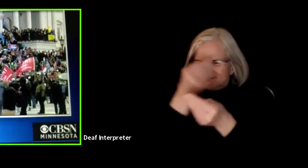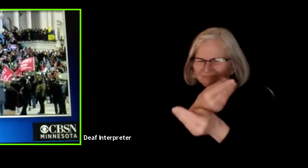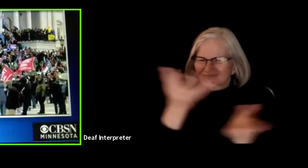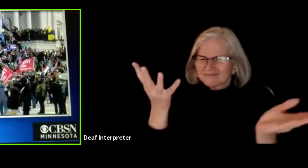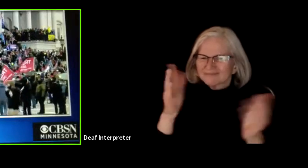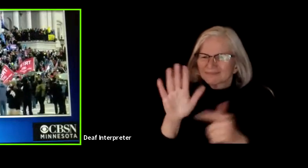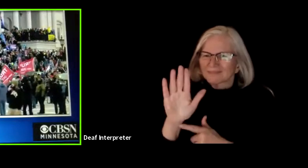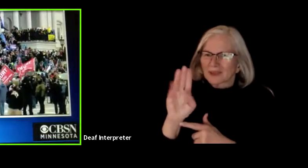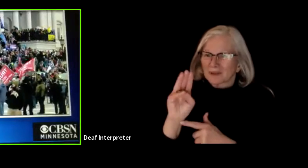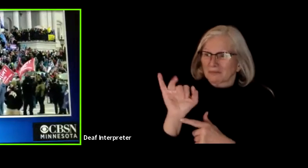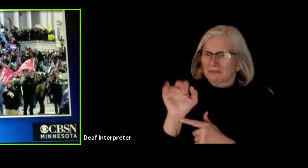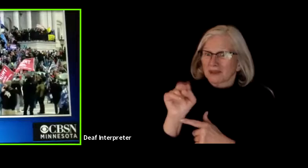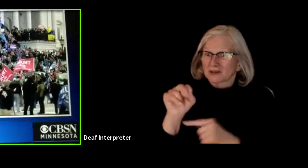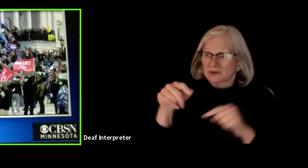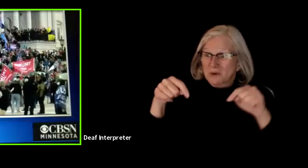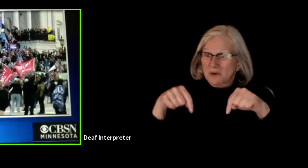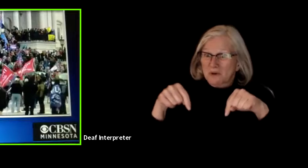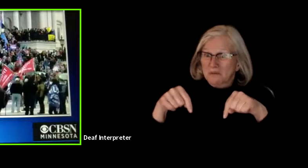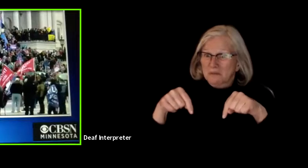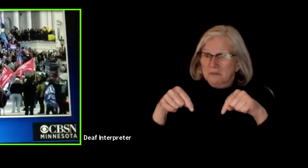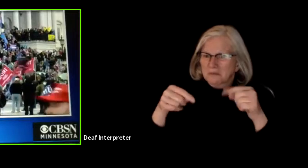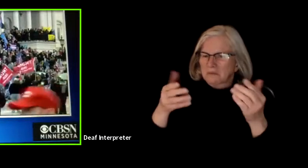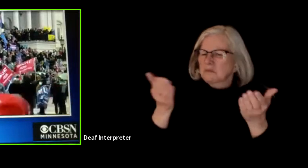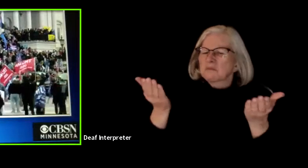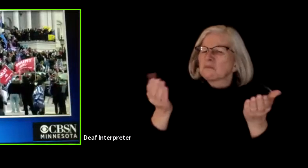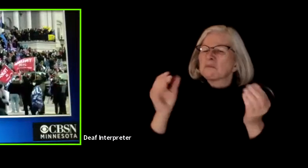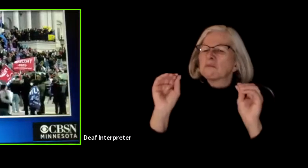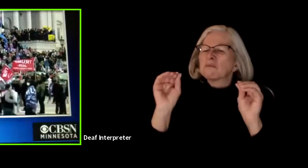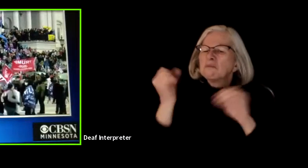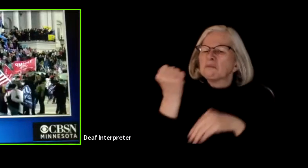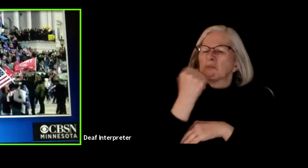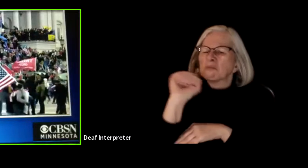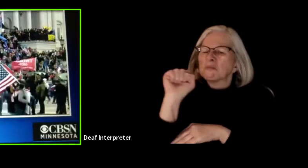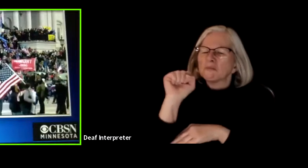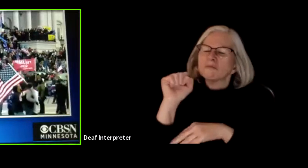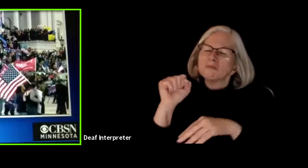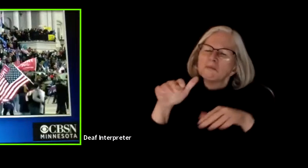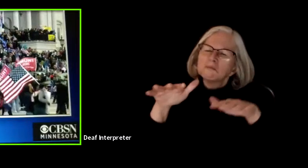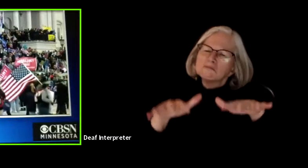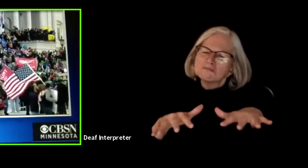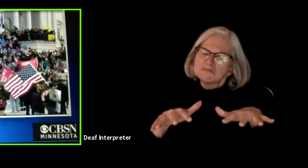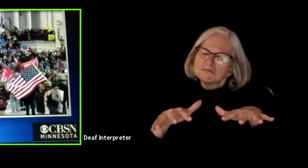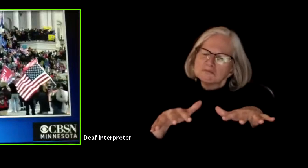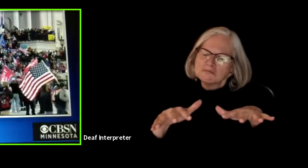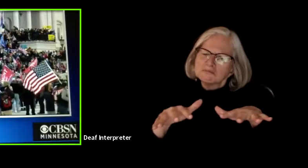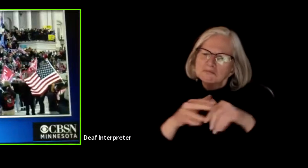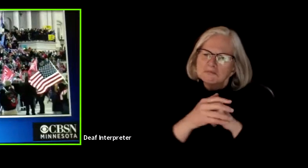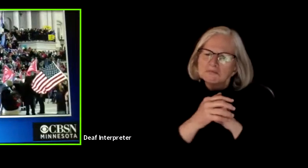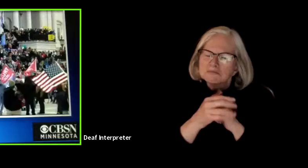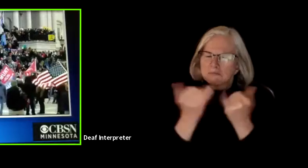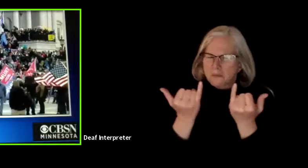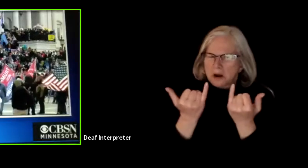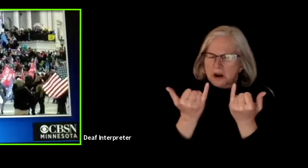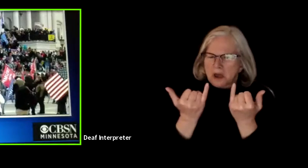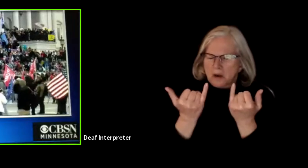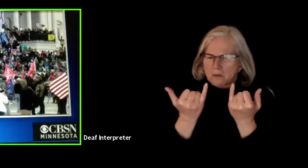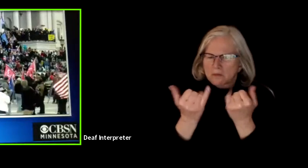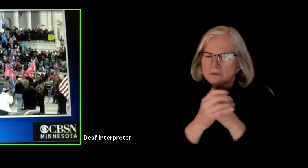SPEAKING IN CONTACT WITH SENATE MAJORITY LEADER GAZELKA, A MAN OF HONOR, A FRIEND AND THE TWO